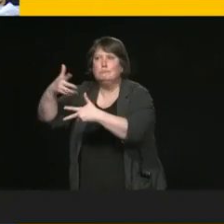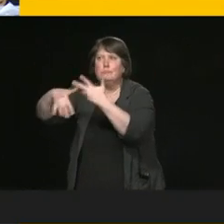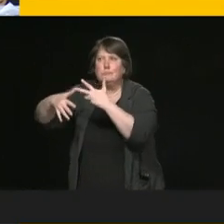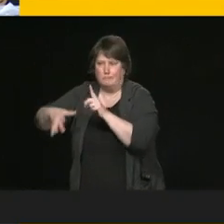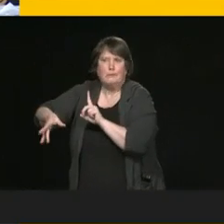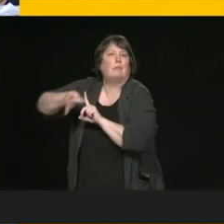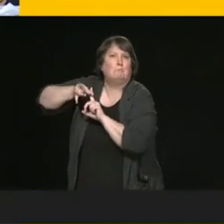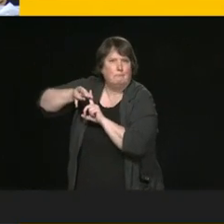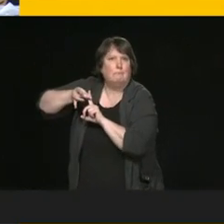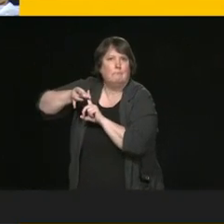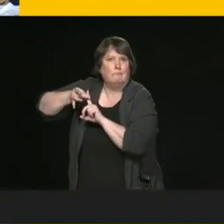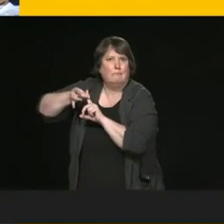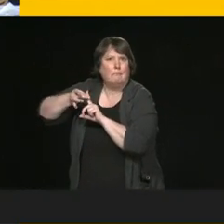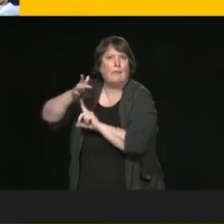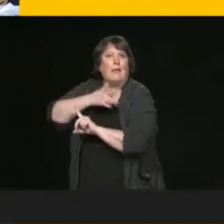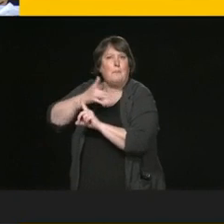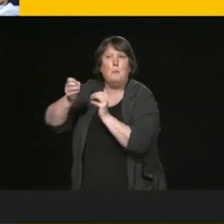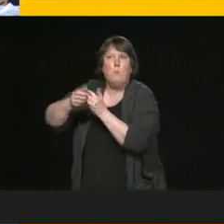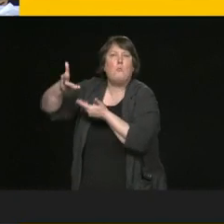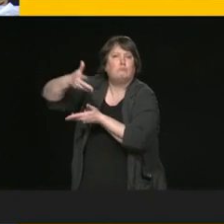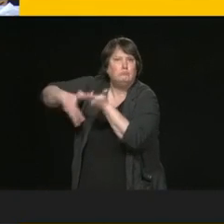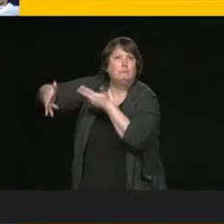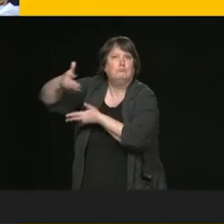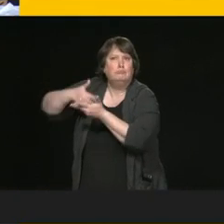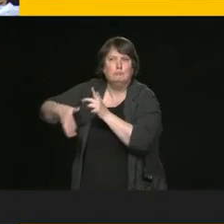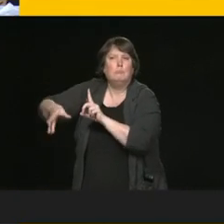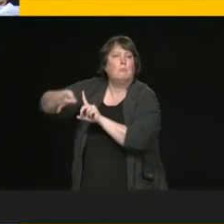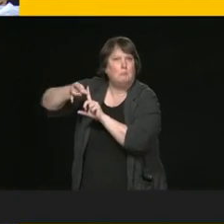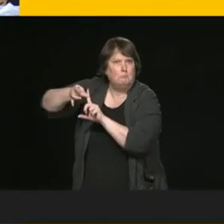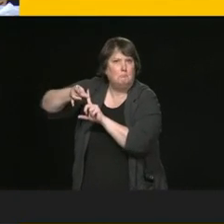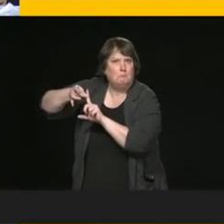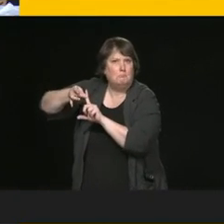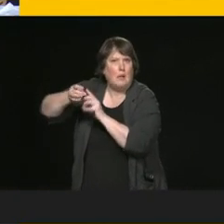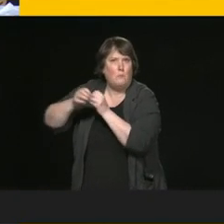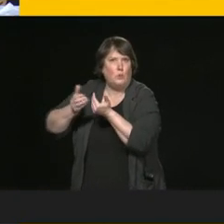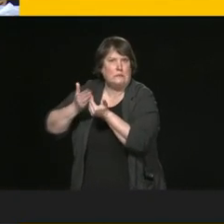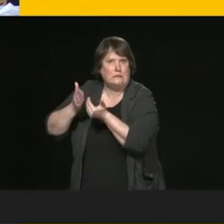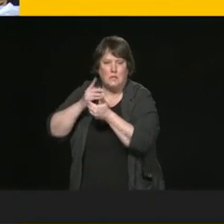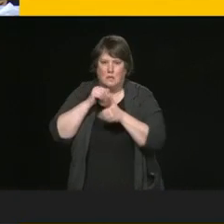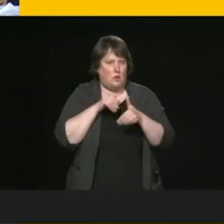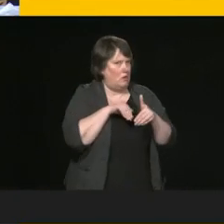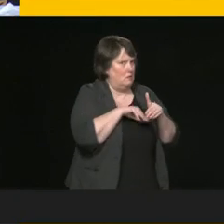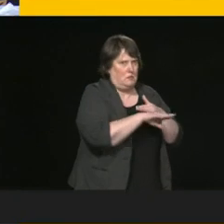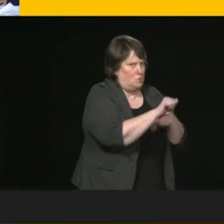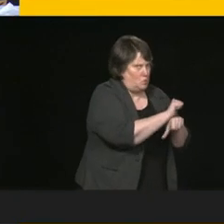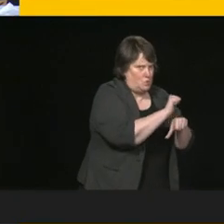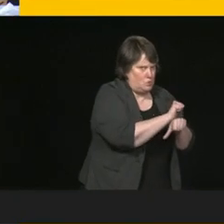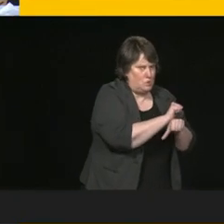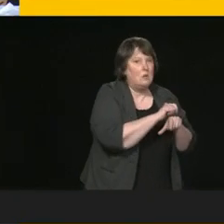ATTENDANCE AT MASS GATHERING EVENTS AND CERTAINLY IN SOCIAL